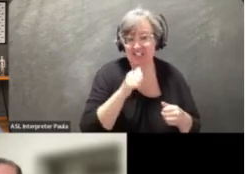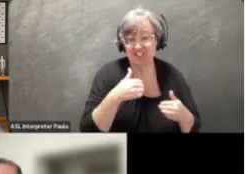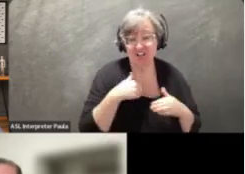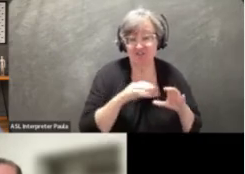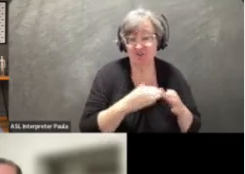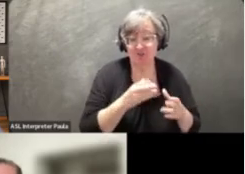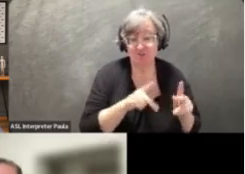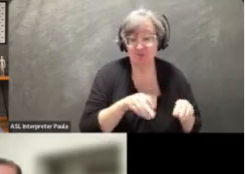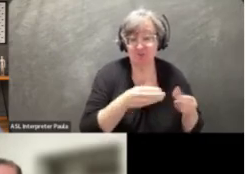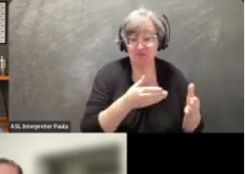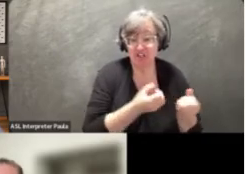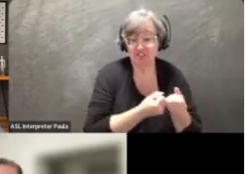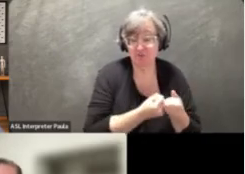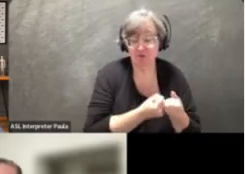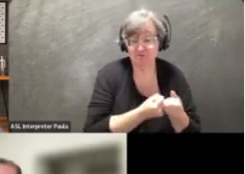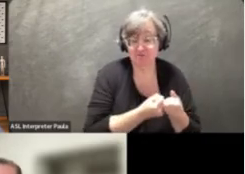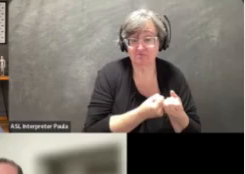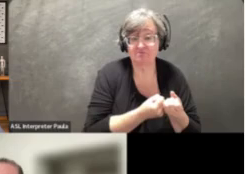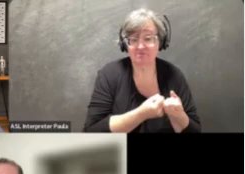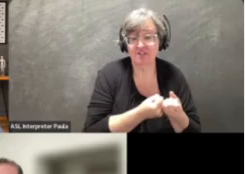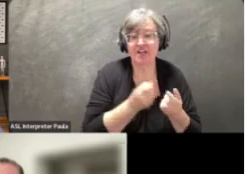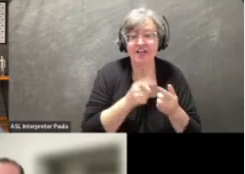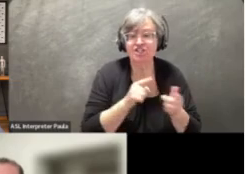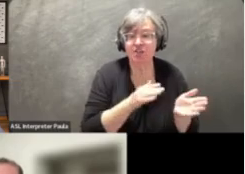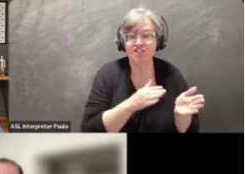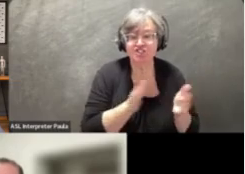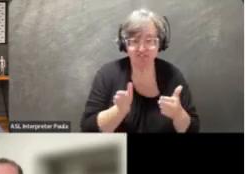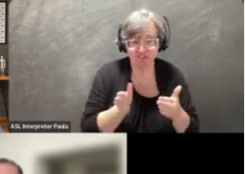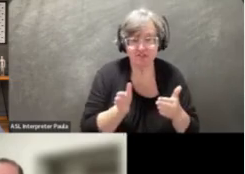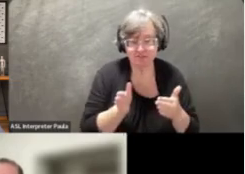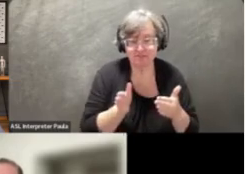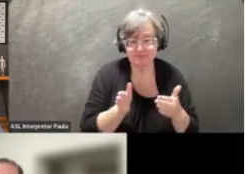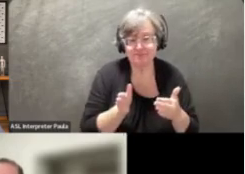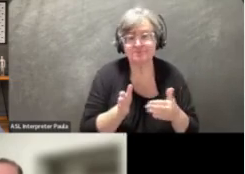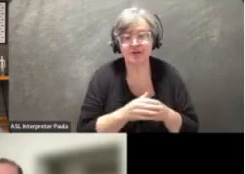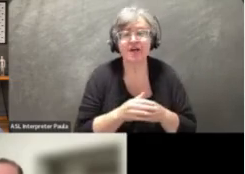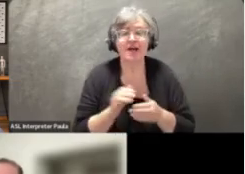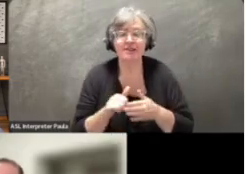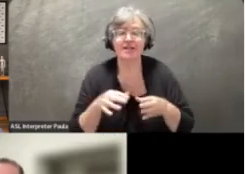supports to any longer until they make the shift, and that's the buy in. But do we need to